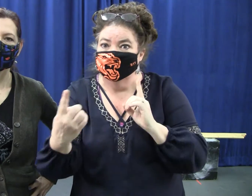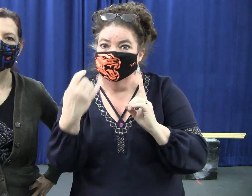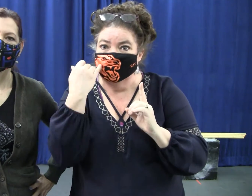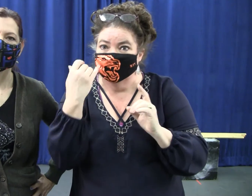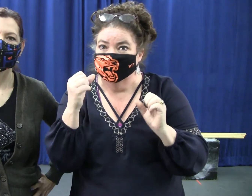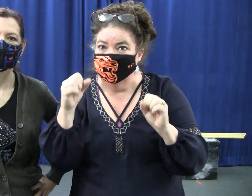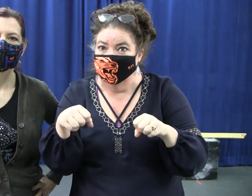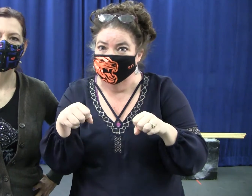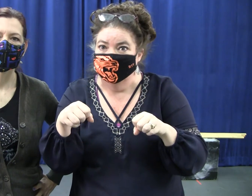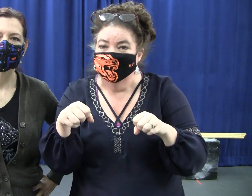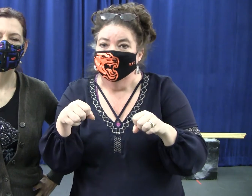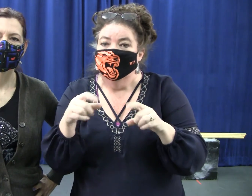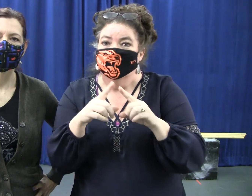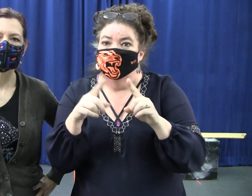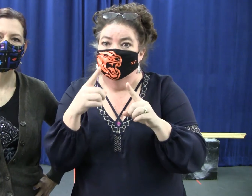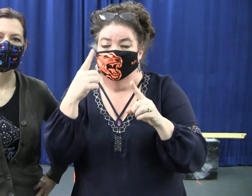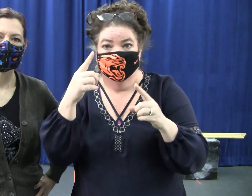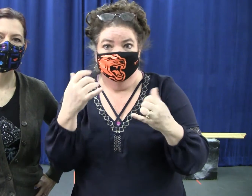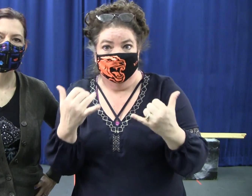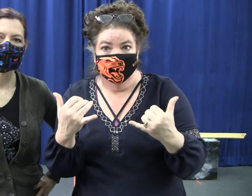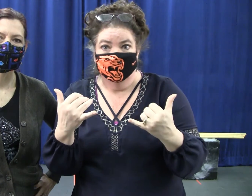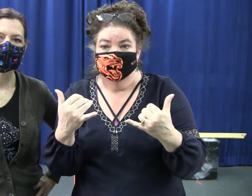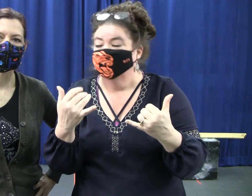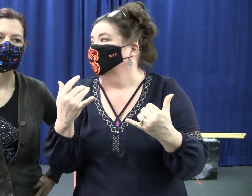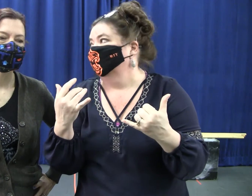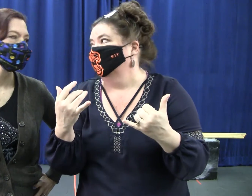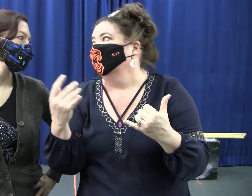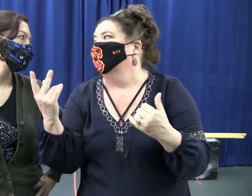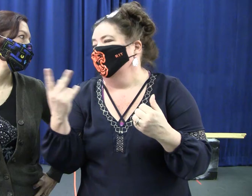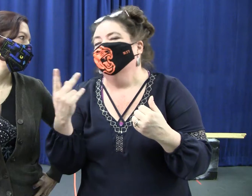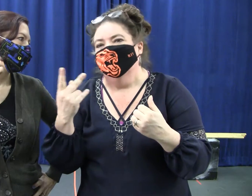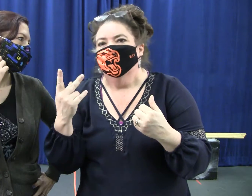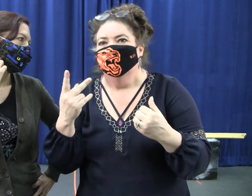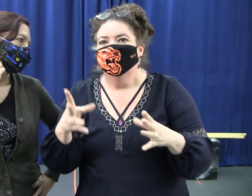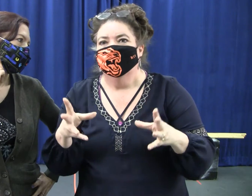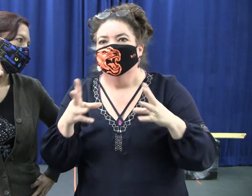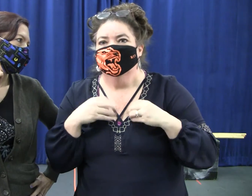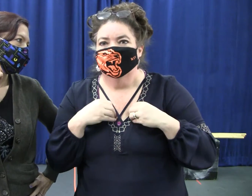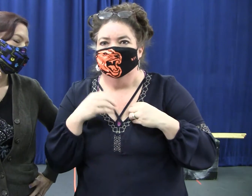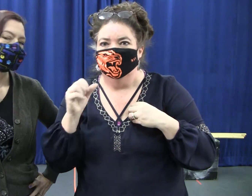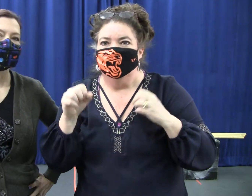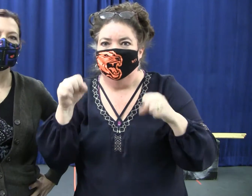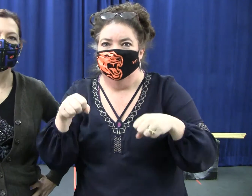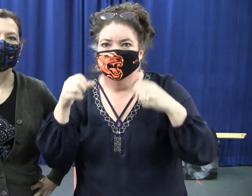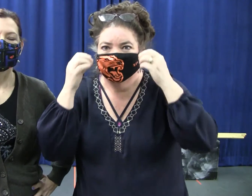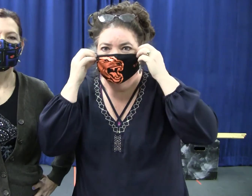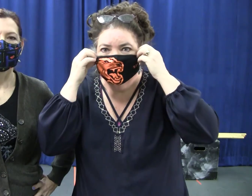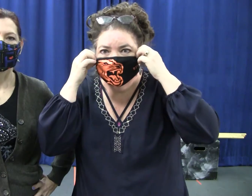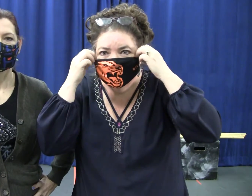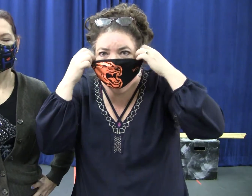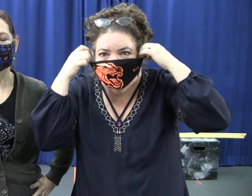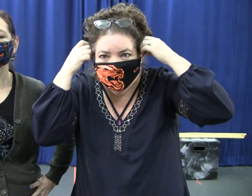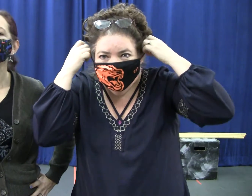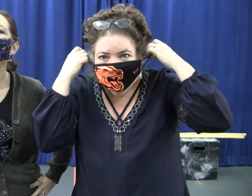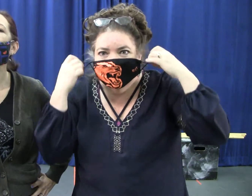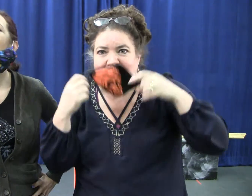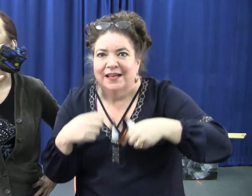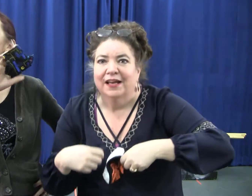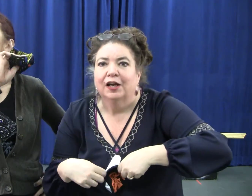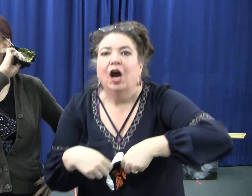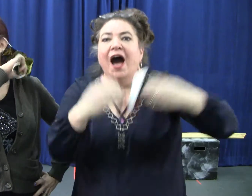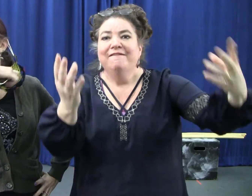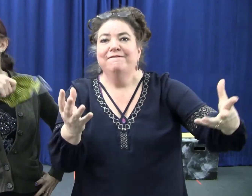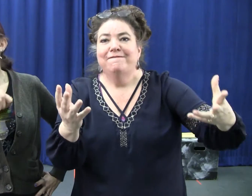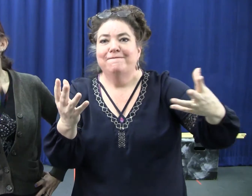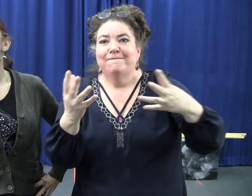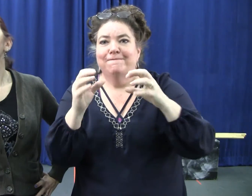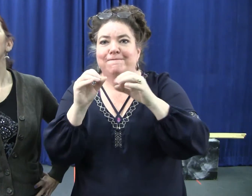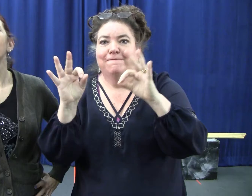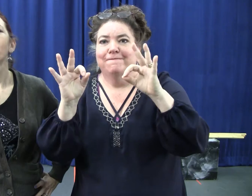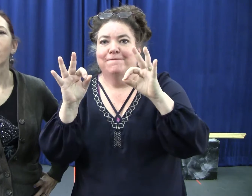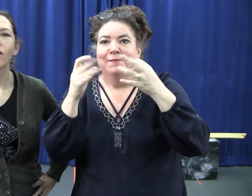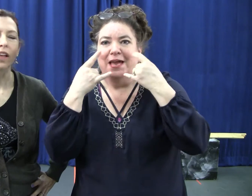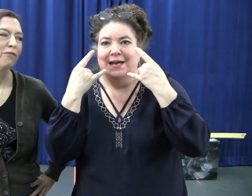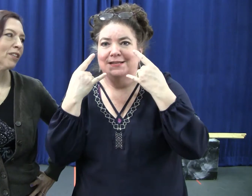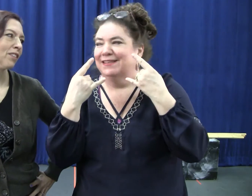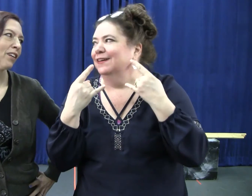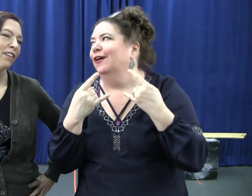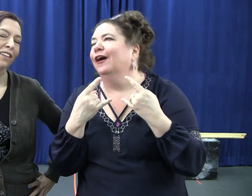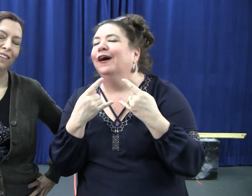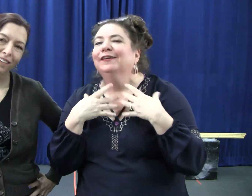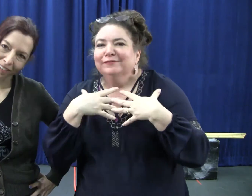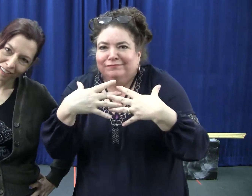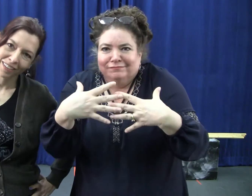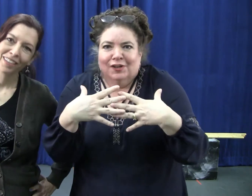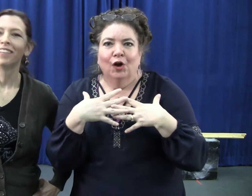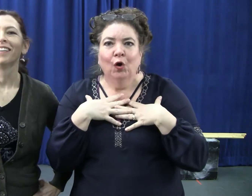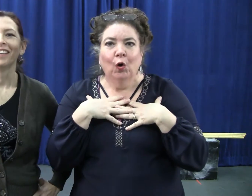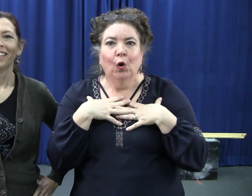distance if you can. But for now we can accept that we can take off the masks!